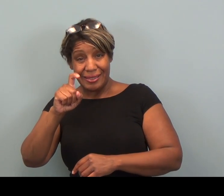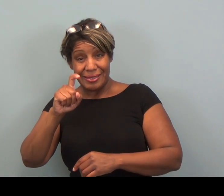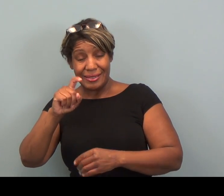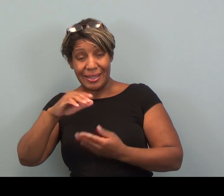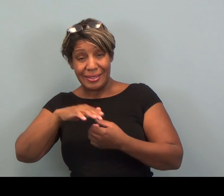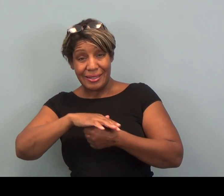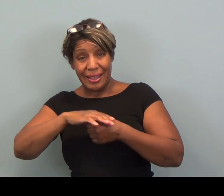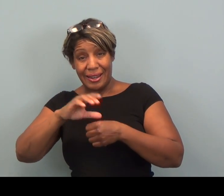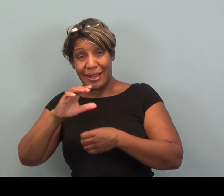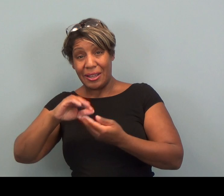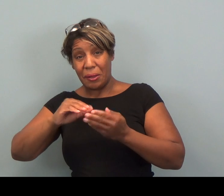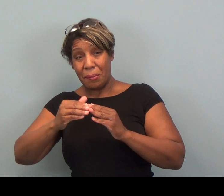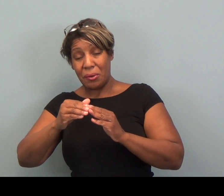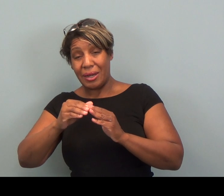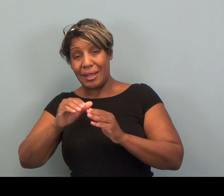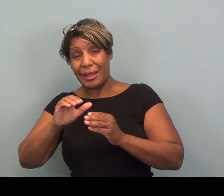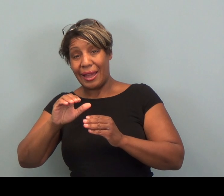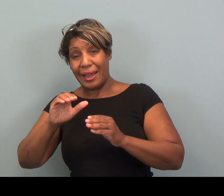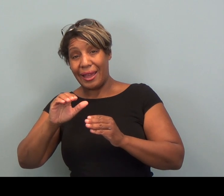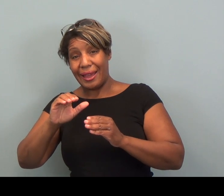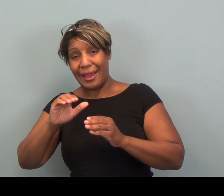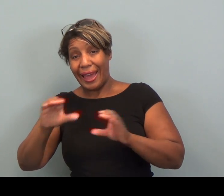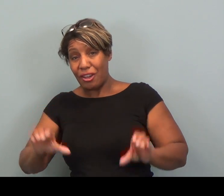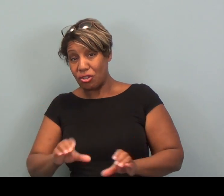is that it's a Community Action Duluth program